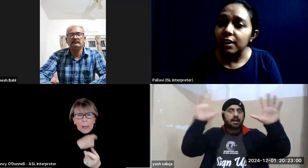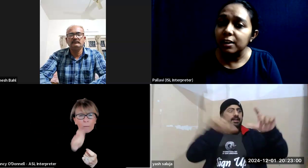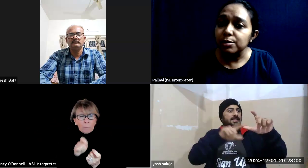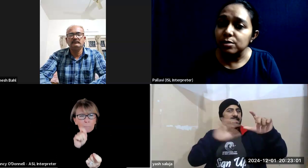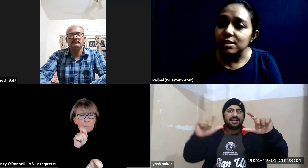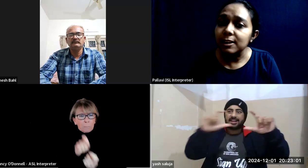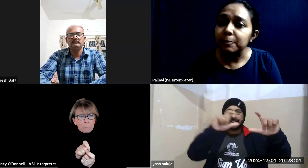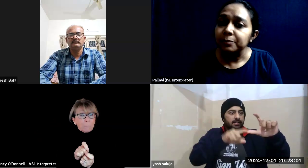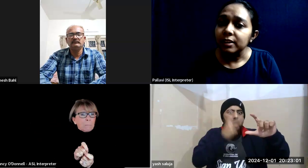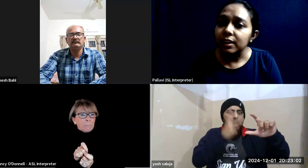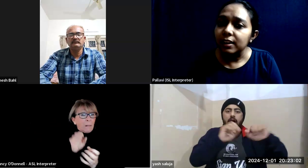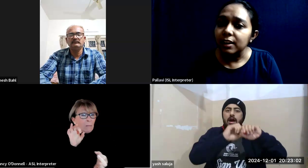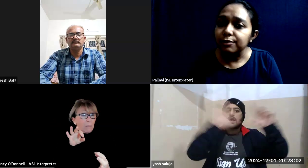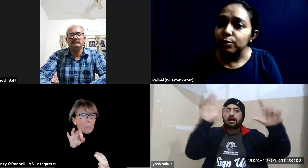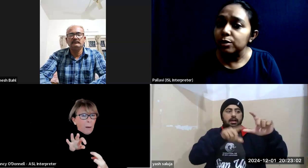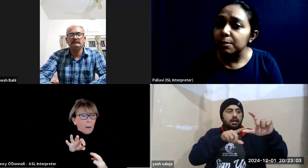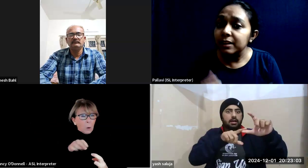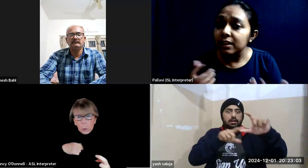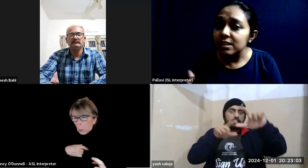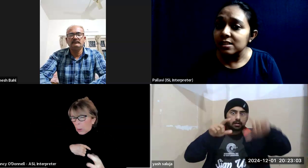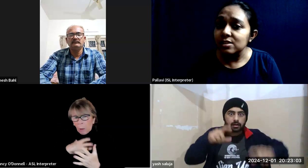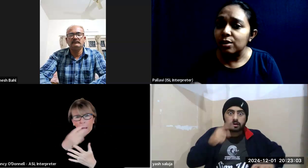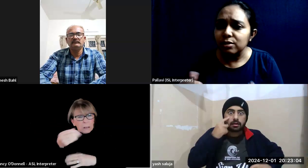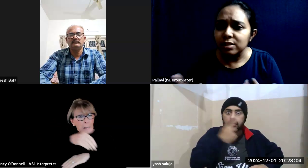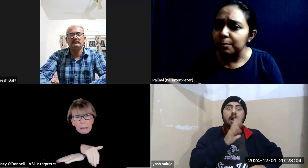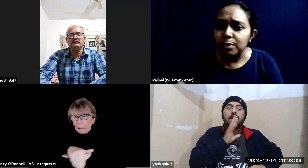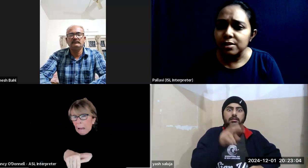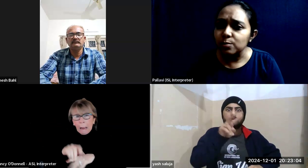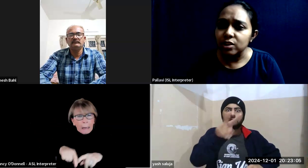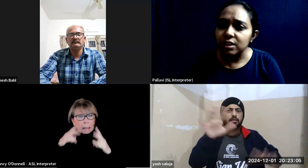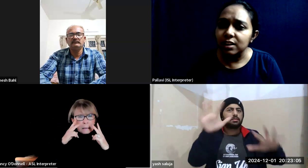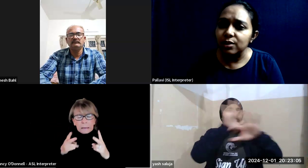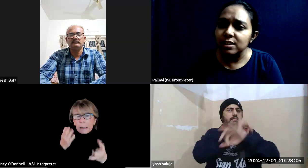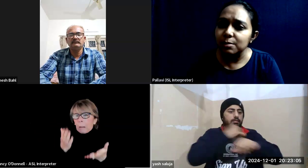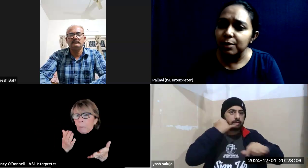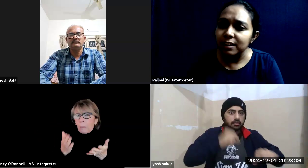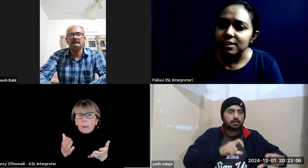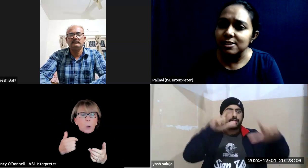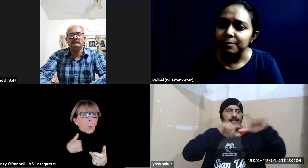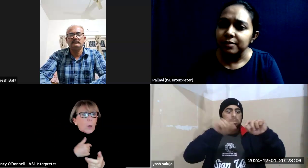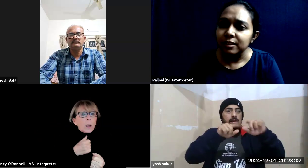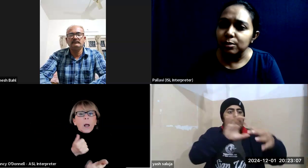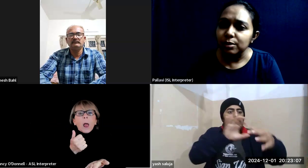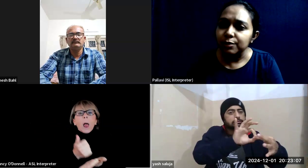unable to see like if could there be glasses or some products which can increase the brightness.